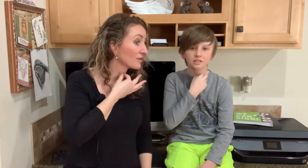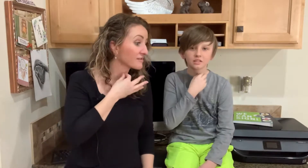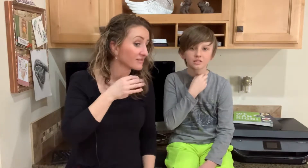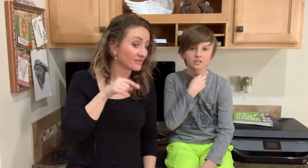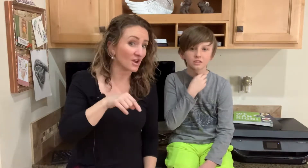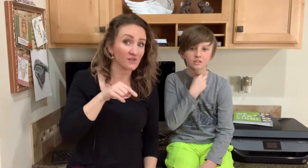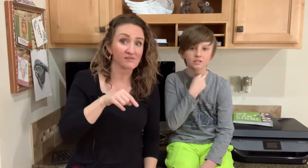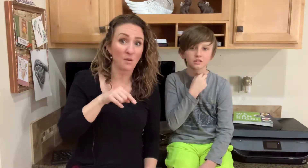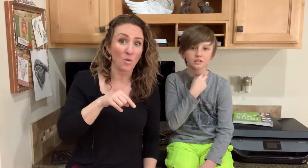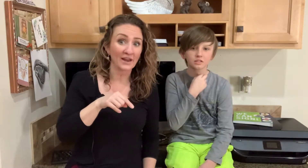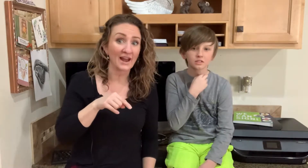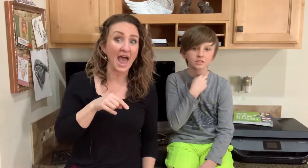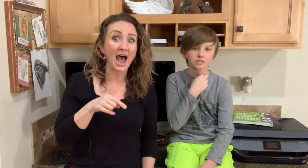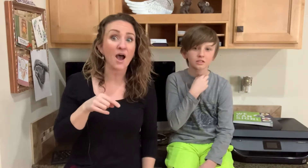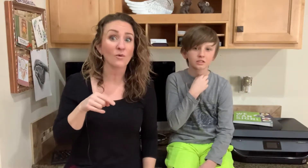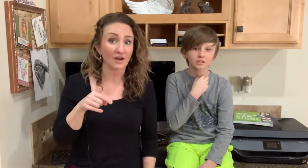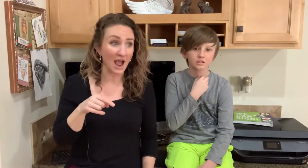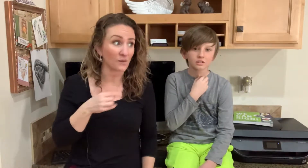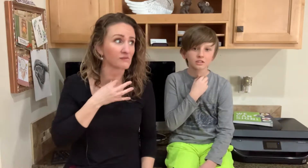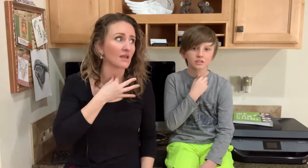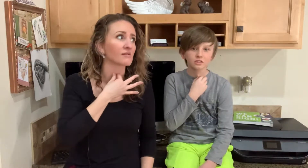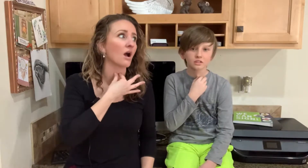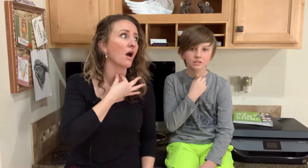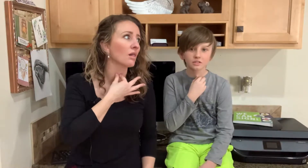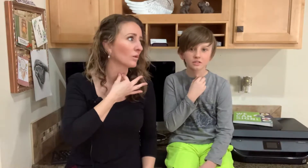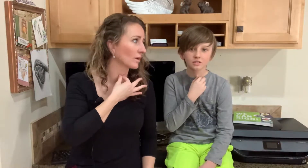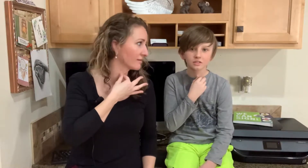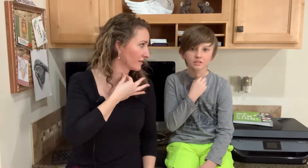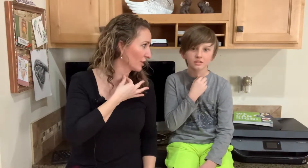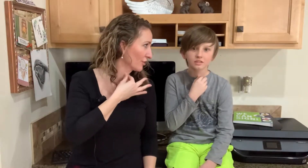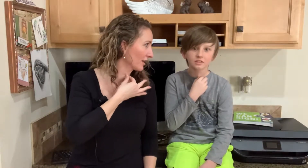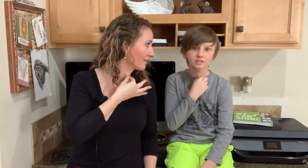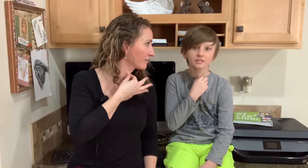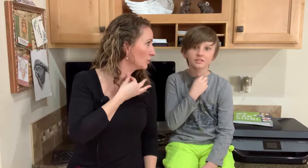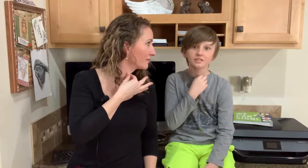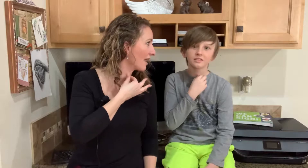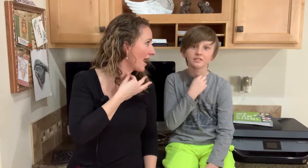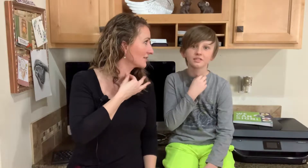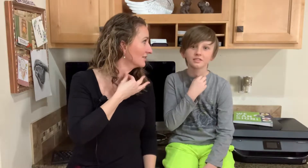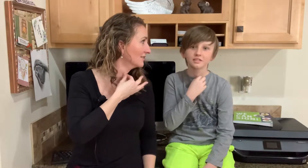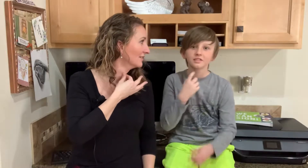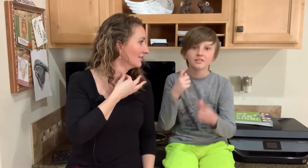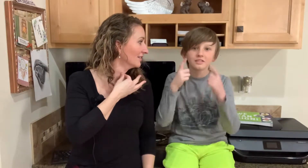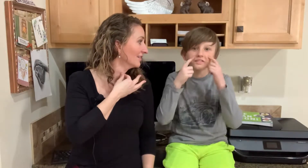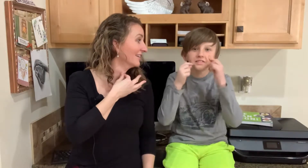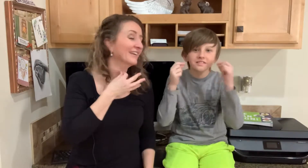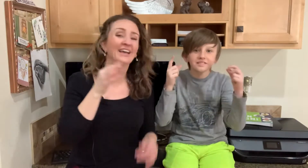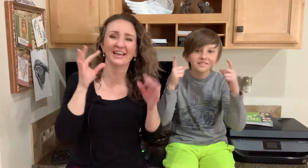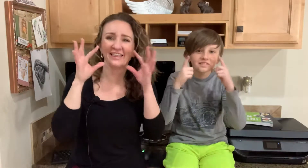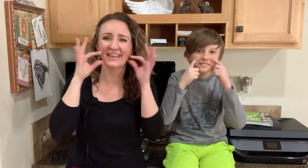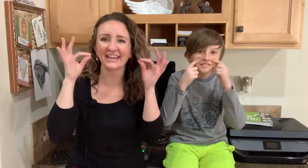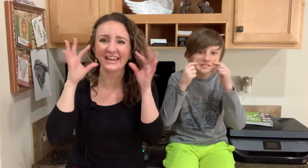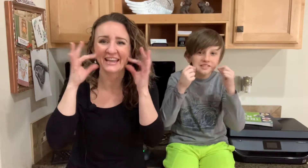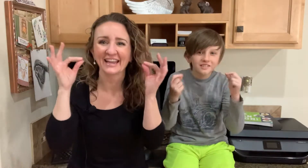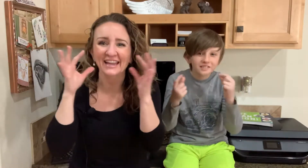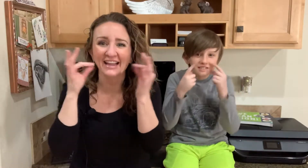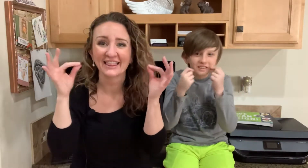There's someone in our house that's always curious. Who's that? The kitty.